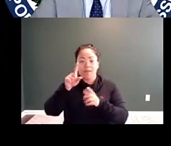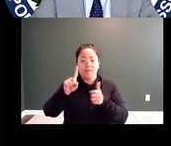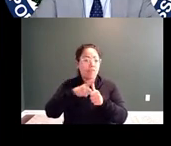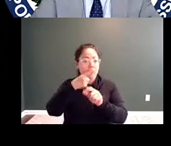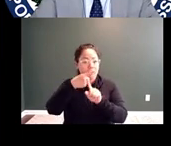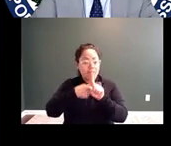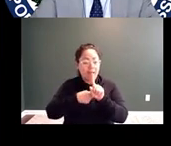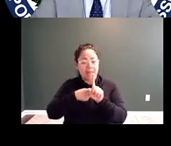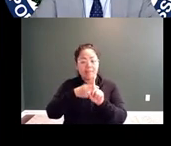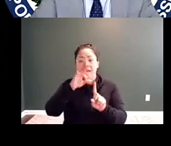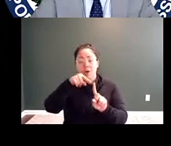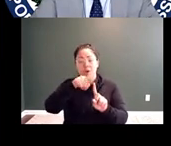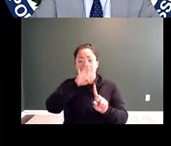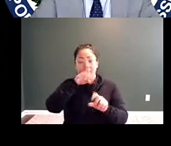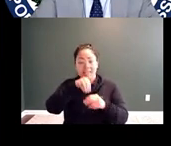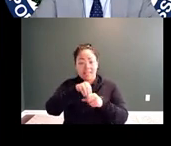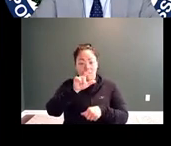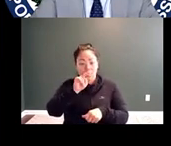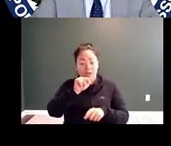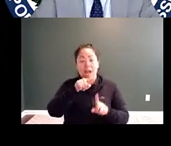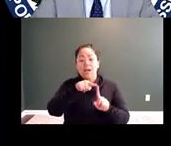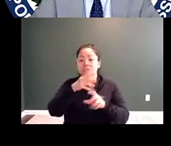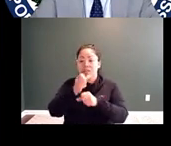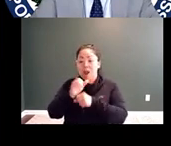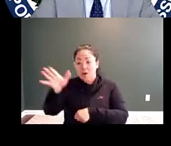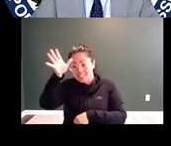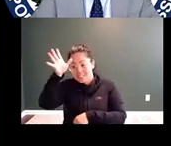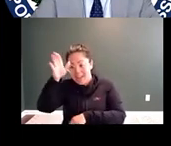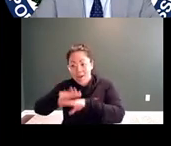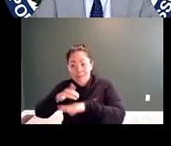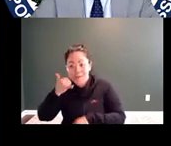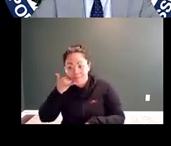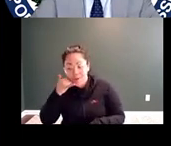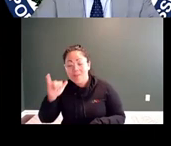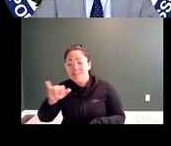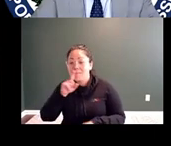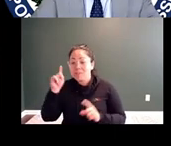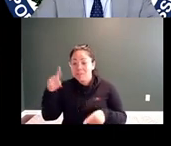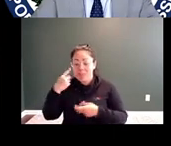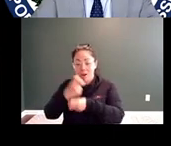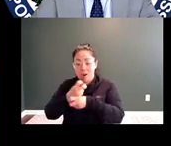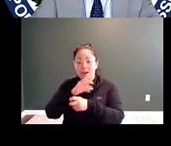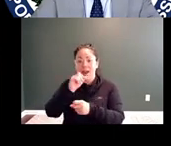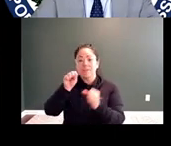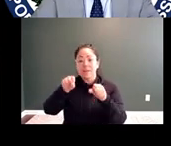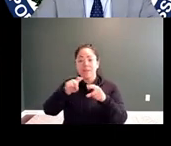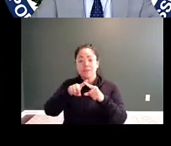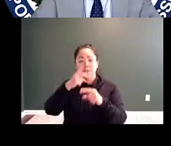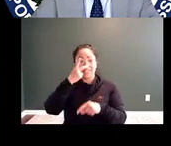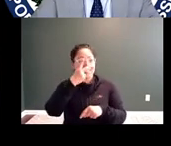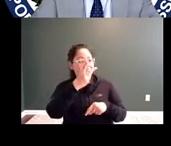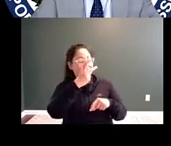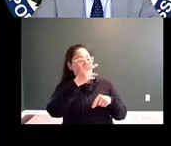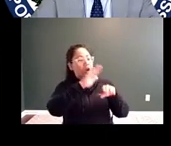she was able to actually get her dad on the phone that had been difficult for them to do, and look at him on the family wall in her family picture,